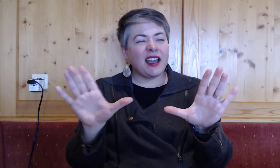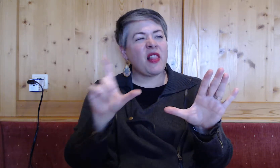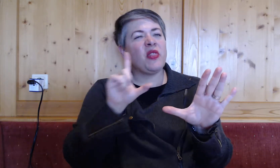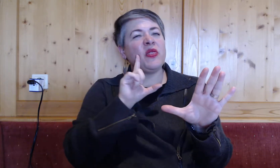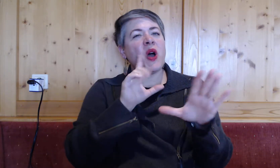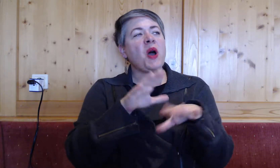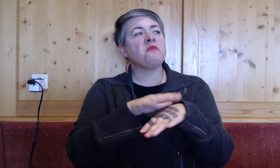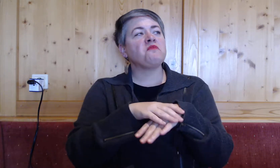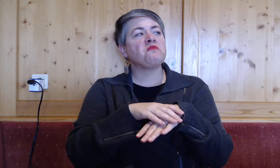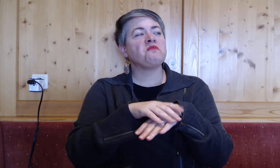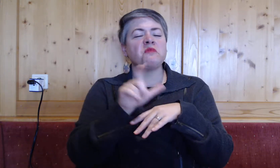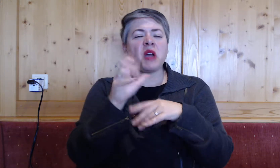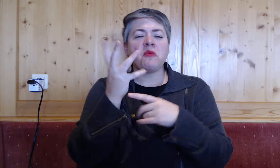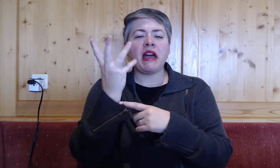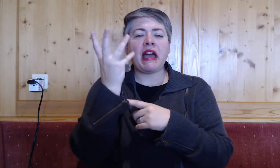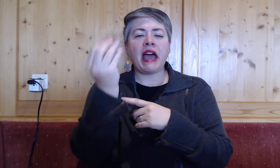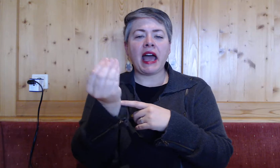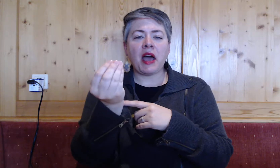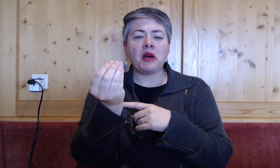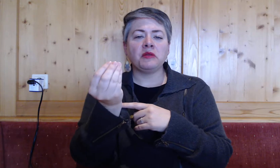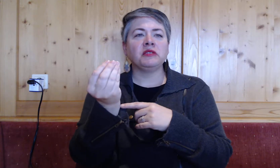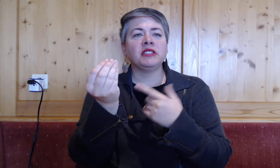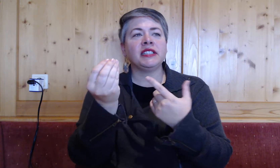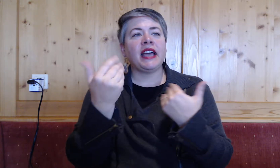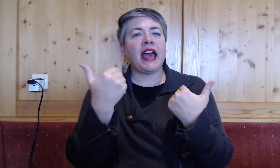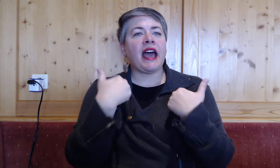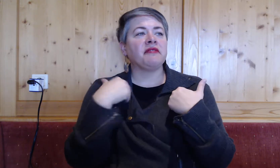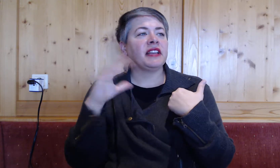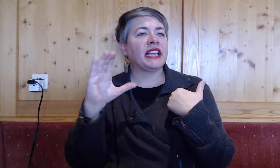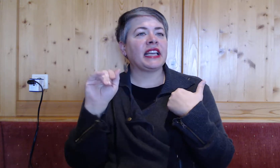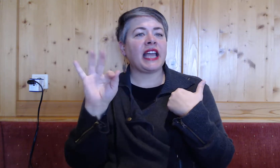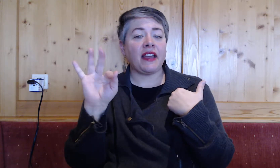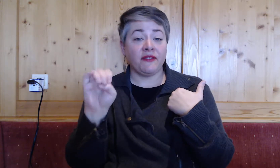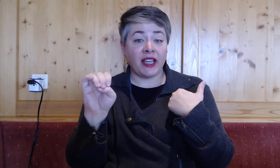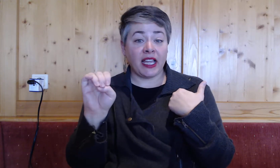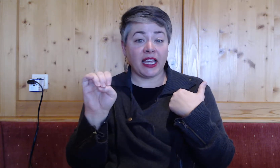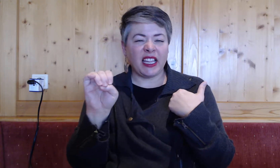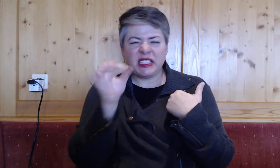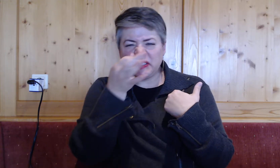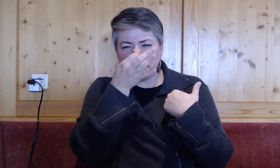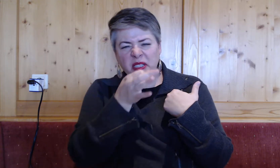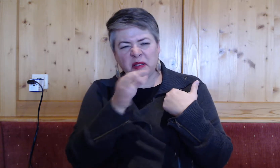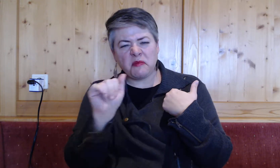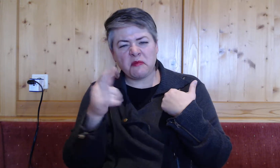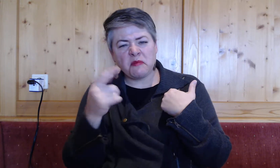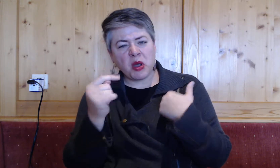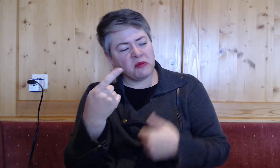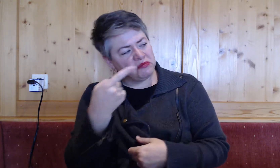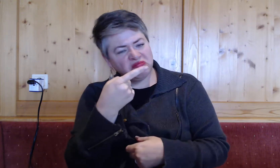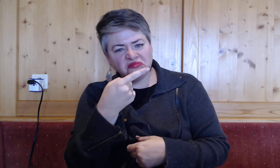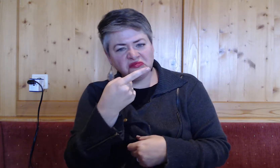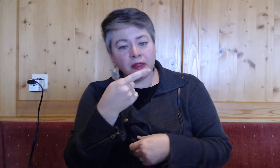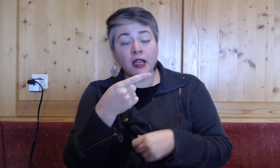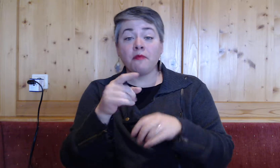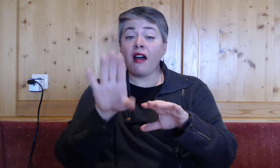I decided to come out to this mountain view cafe. My apartment is a 5 minute drive from here.